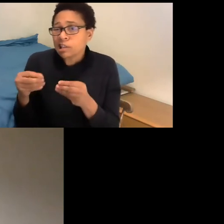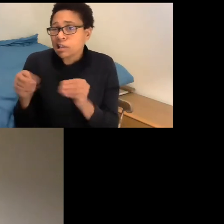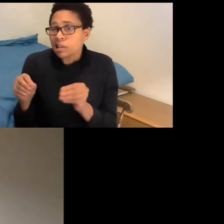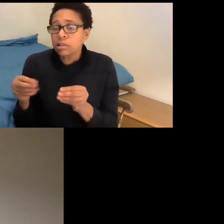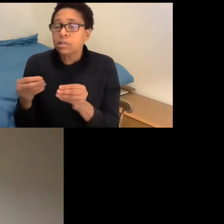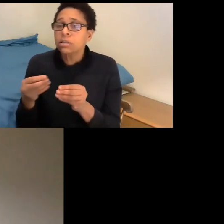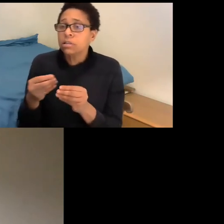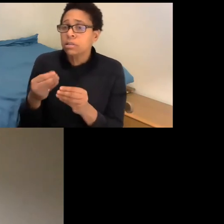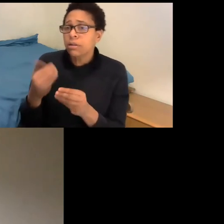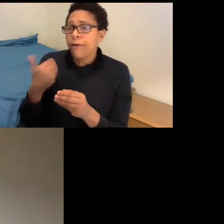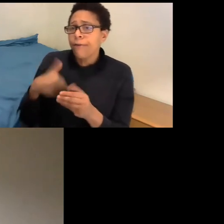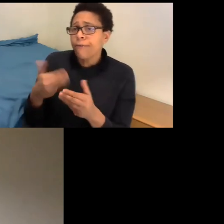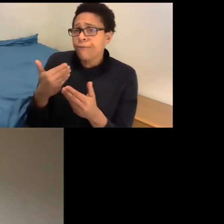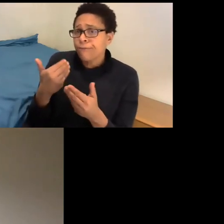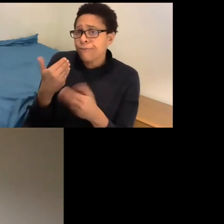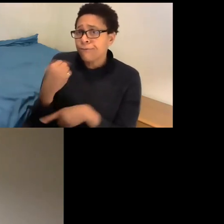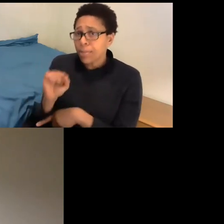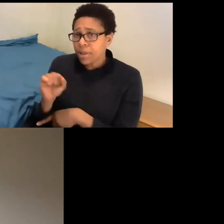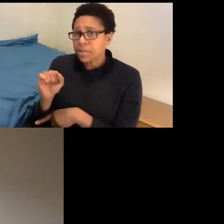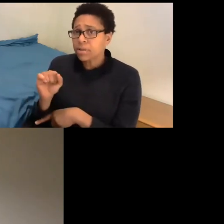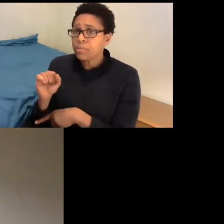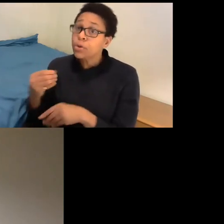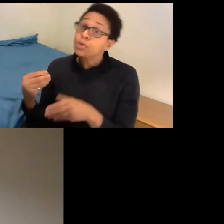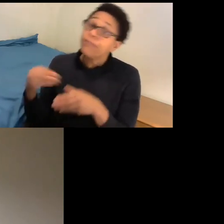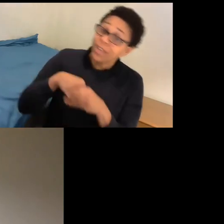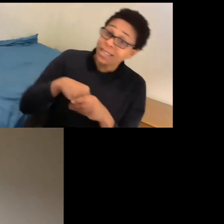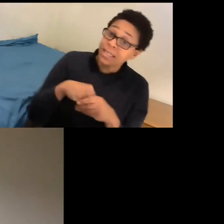Dr Shah: Um, I think what I would say to that is from my,